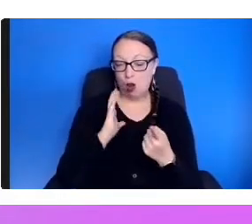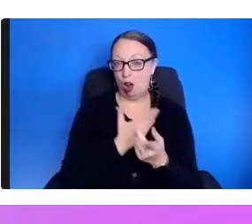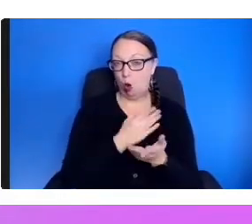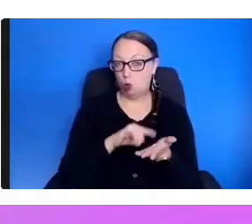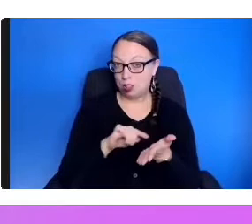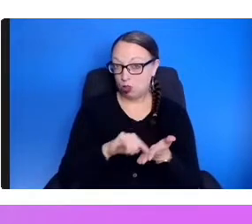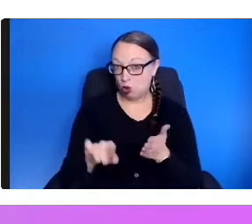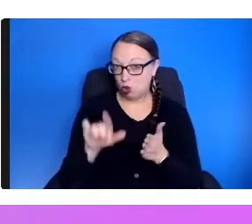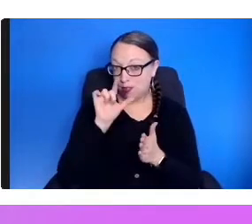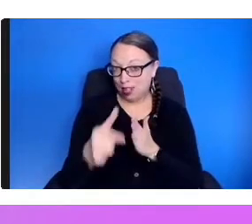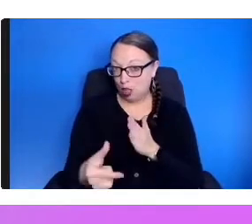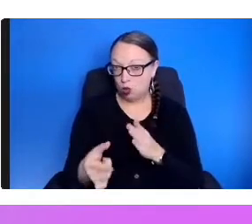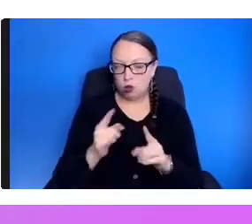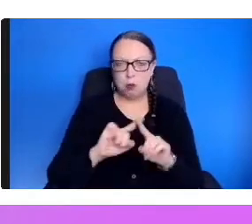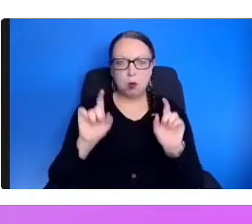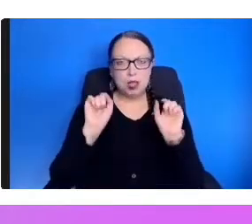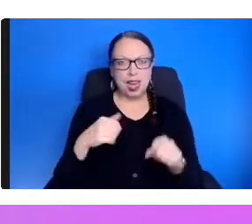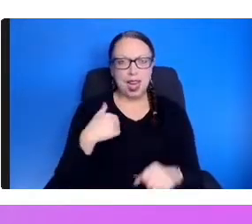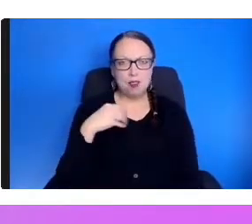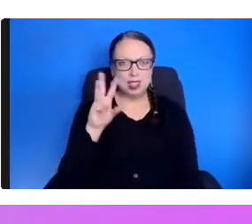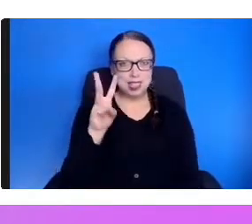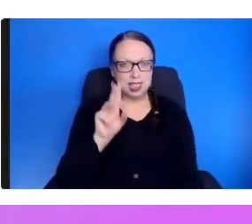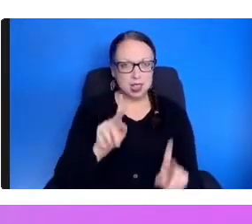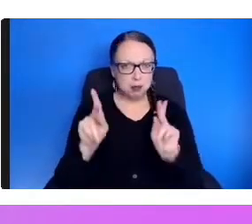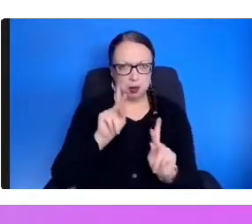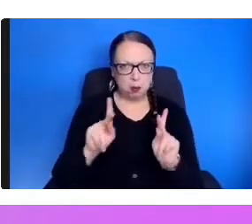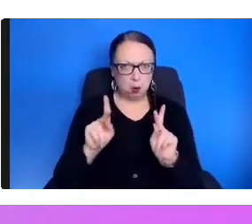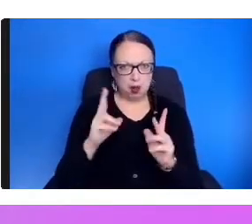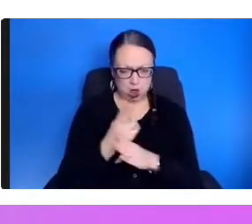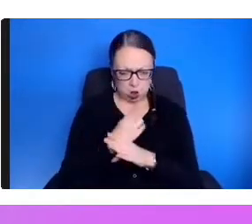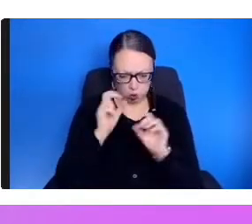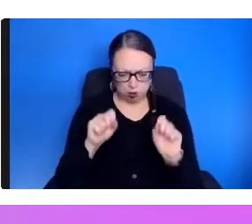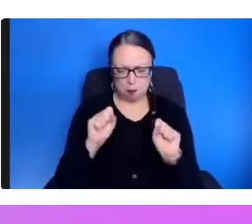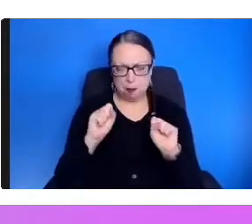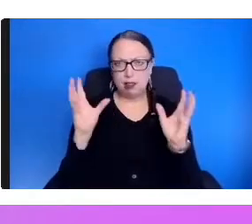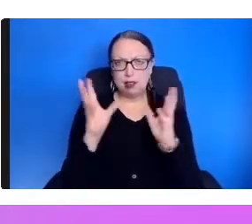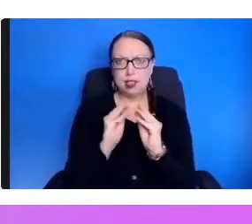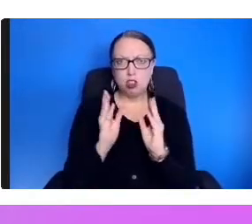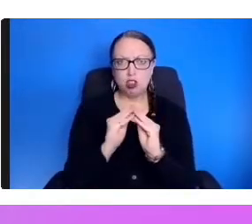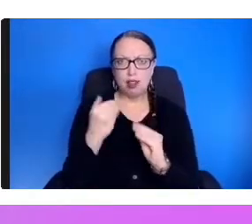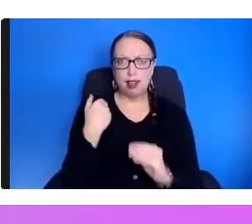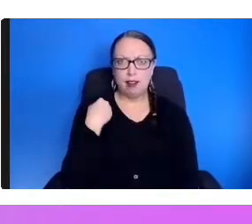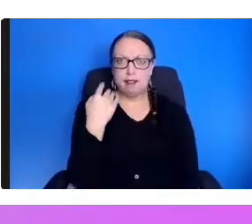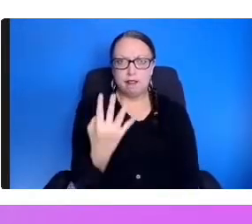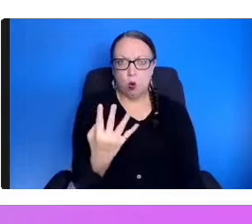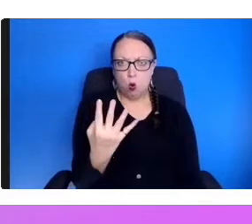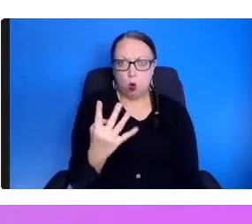but we can have six people in a usability session that have four particularly different views